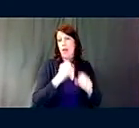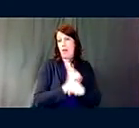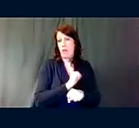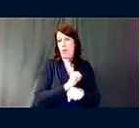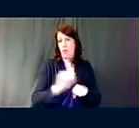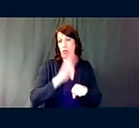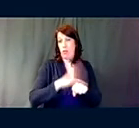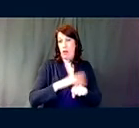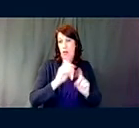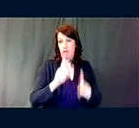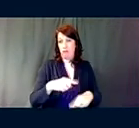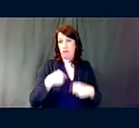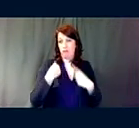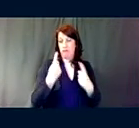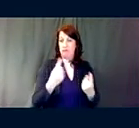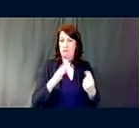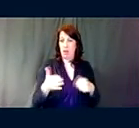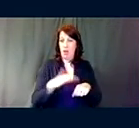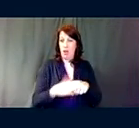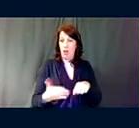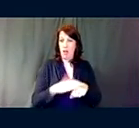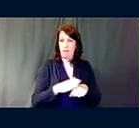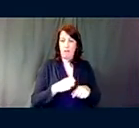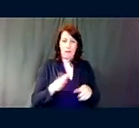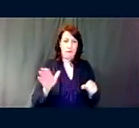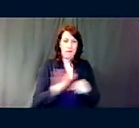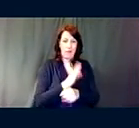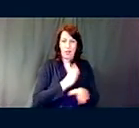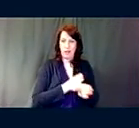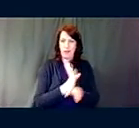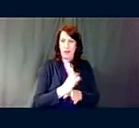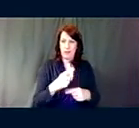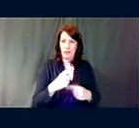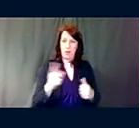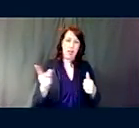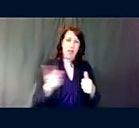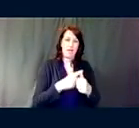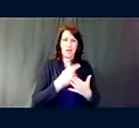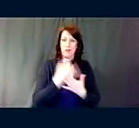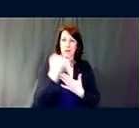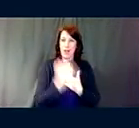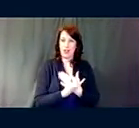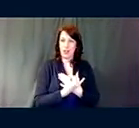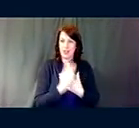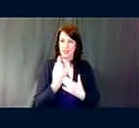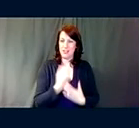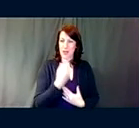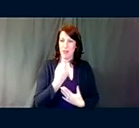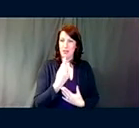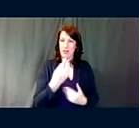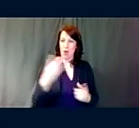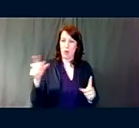SO, AN EXAMPLE, SOMETHING I'VE BEEN WORKING ON AND OFF DURING MY ENTIRE CAREER. THIS WAS ONE OF MY FIRST PROJECTS, IT'S SOMETHING THAT